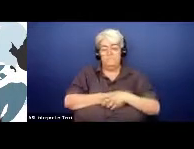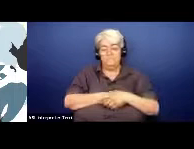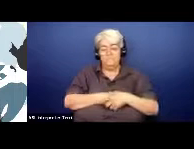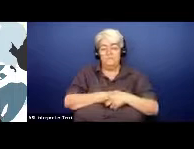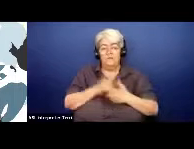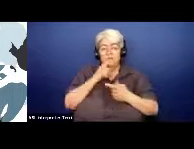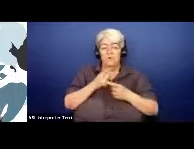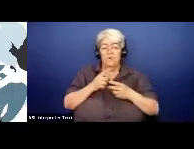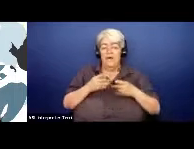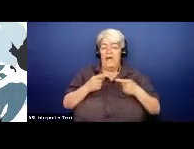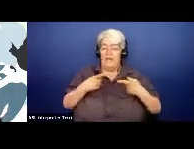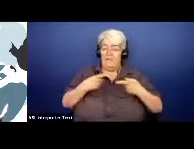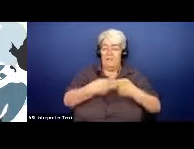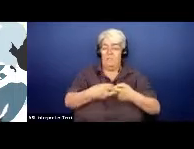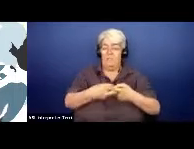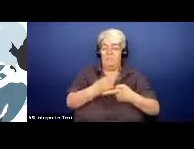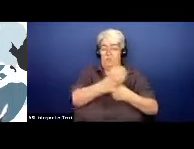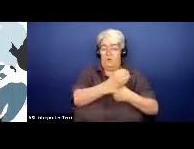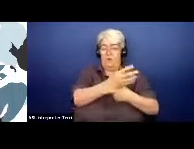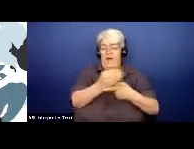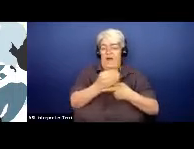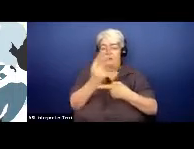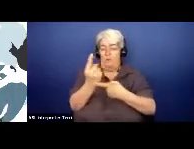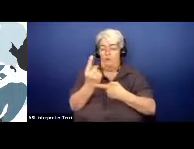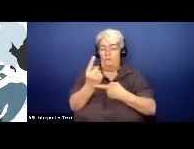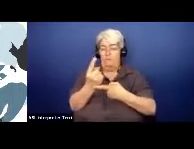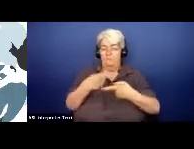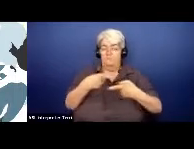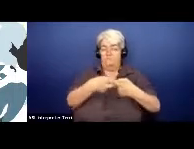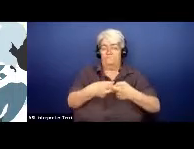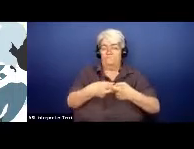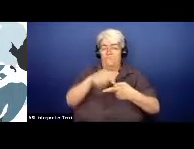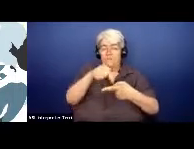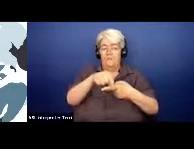zero and one there's often times we think about these things as being separate and diving